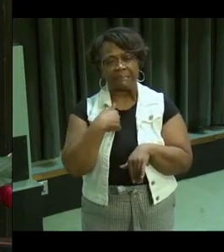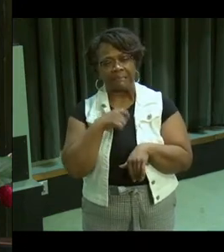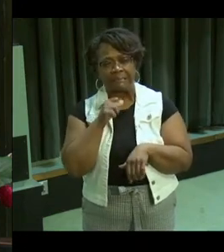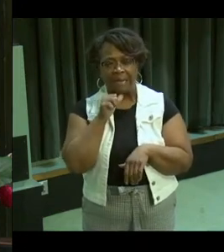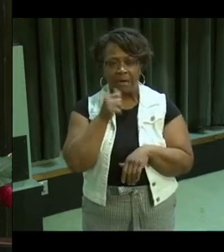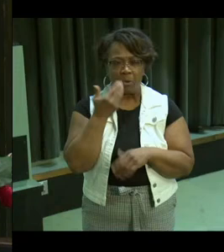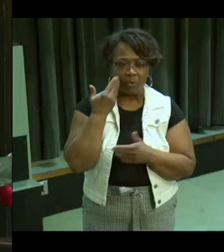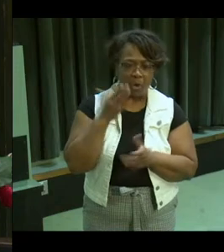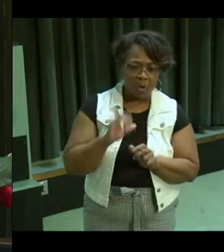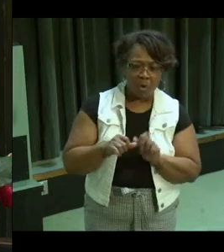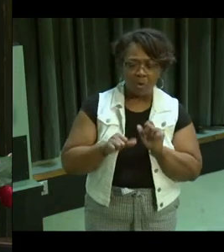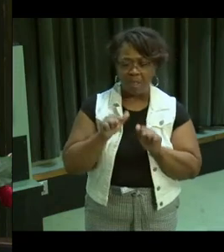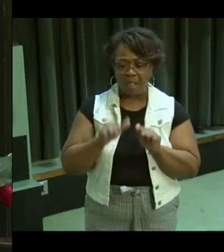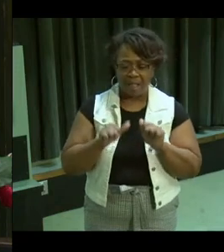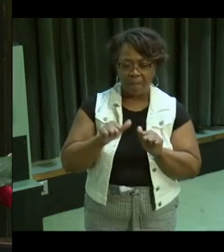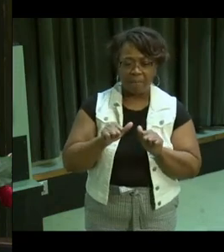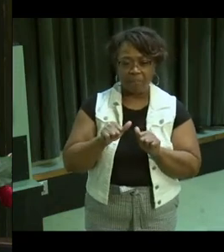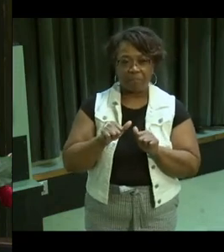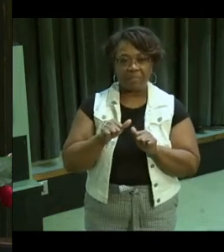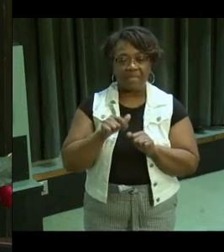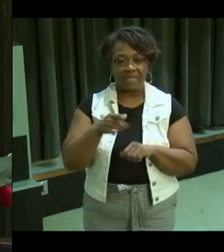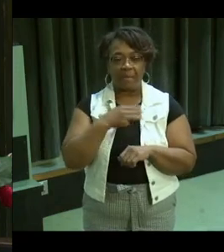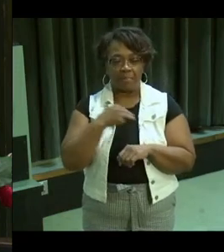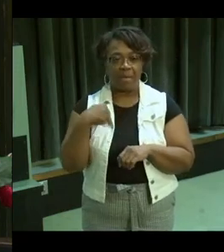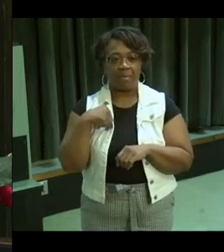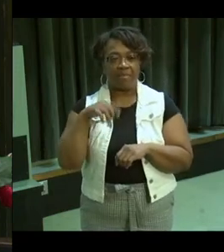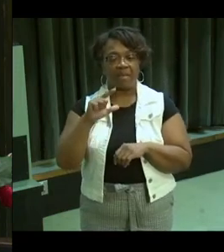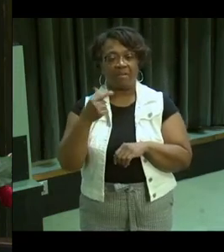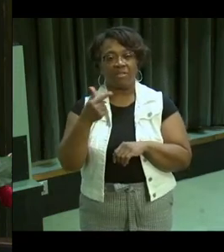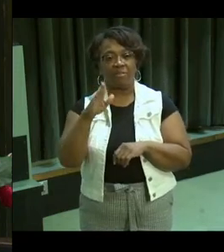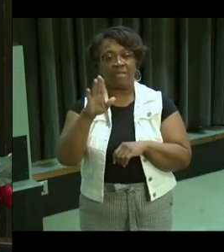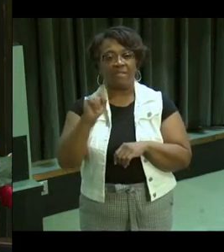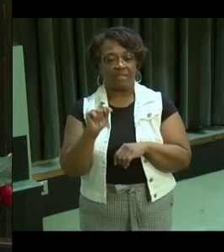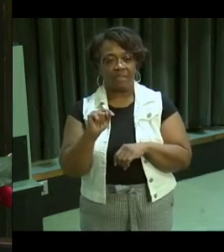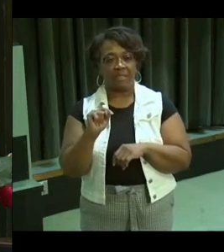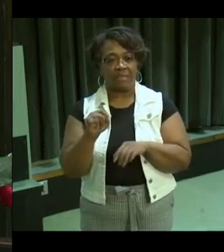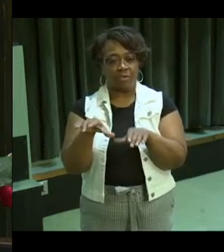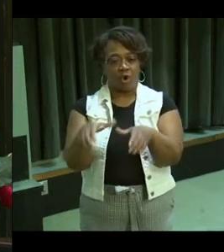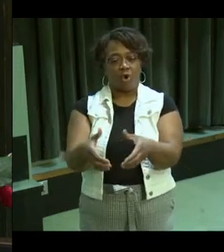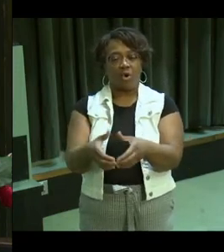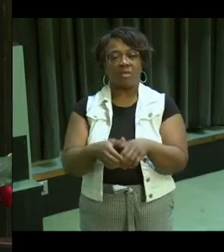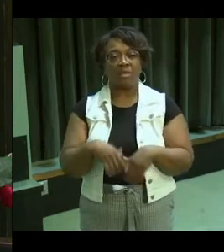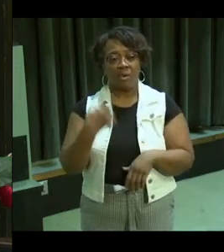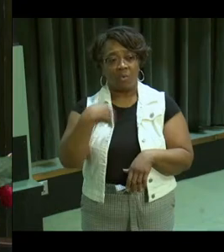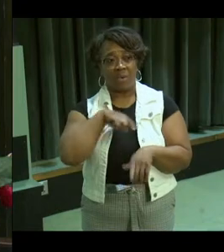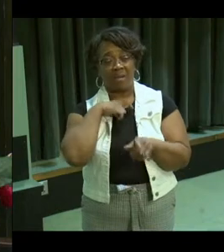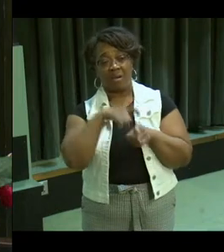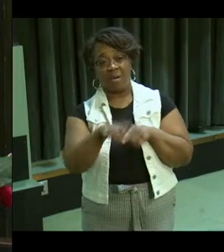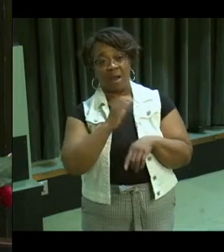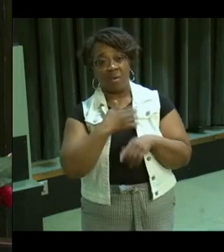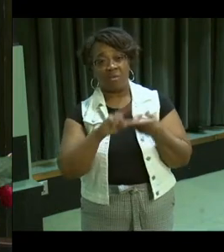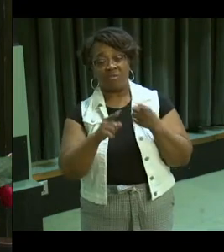know, was like, I don't know if I'm going to do that, but we called and he's a member of the